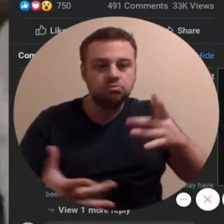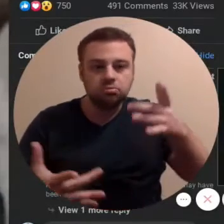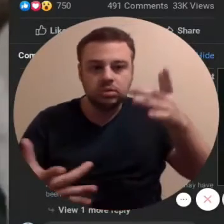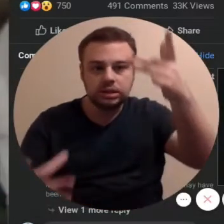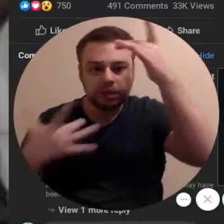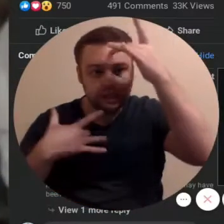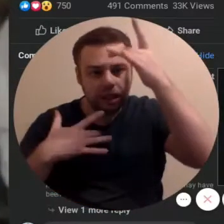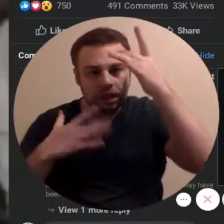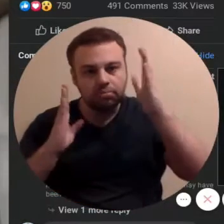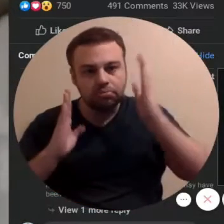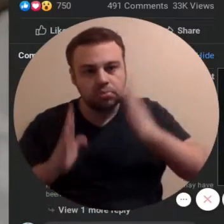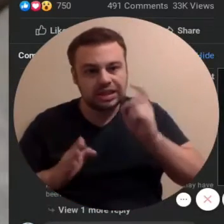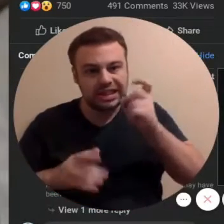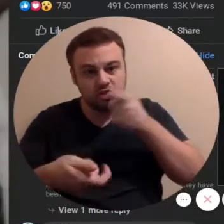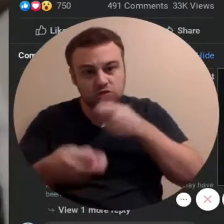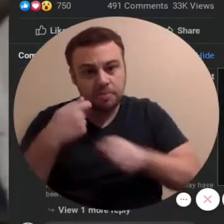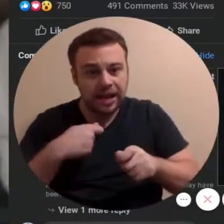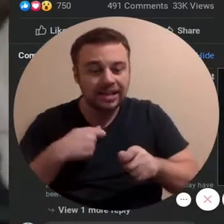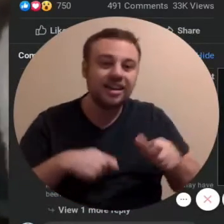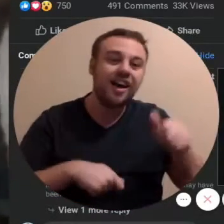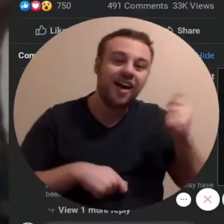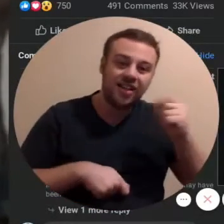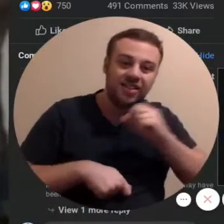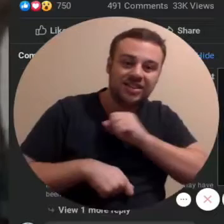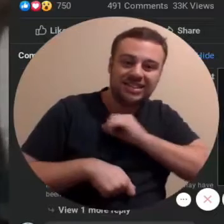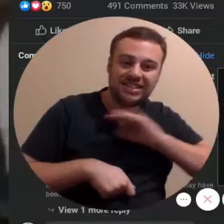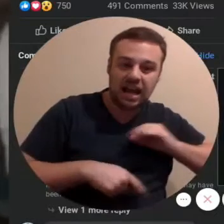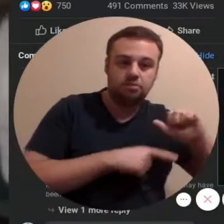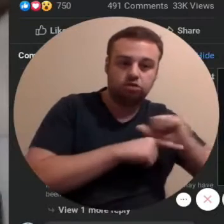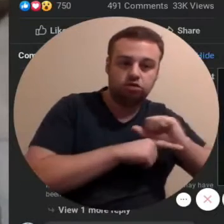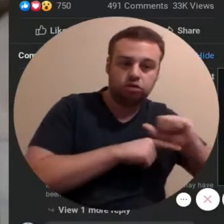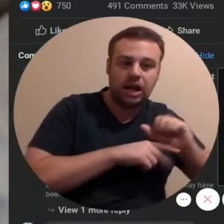make sure we have staff here to help take care of the animals. So we're